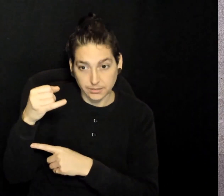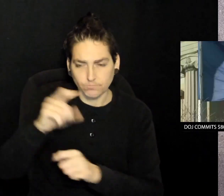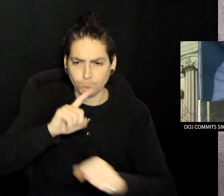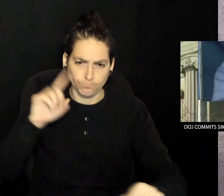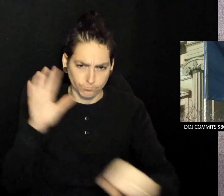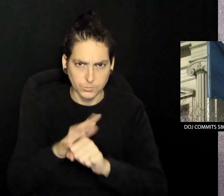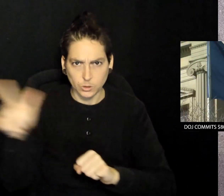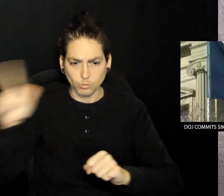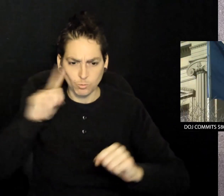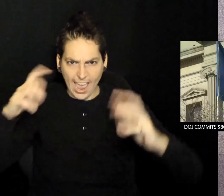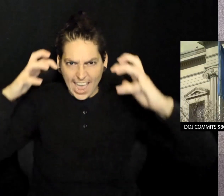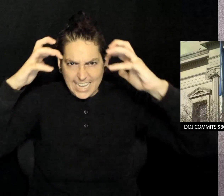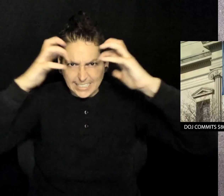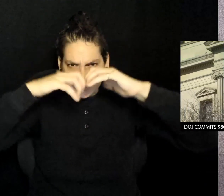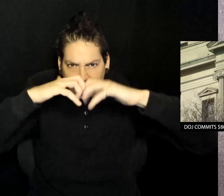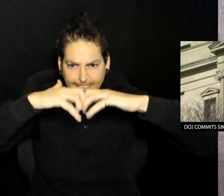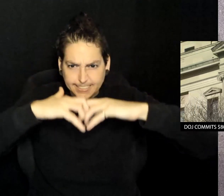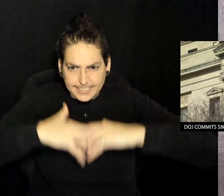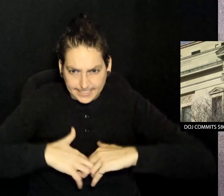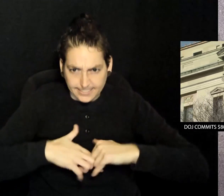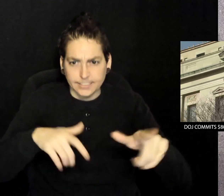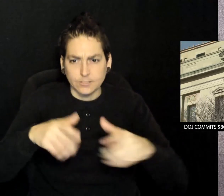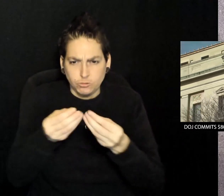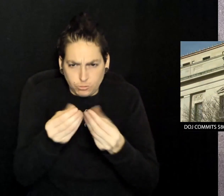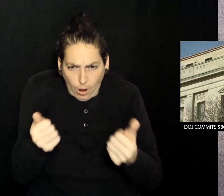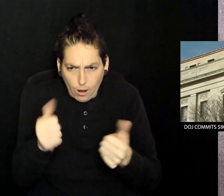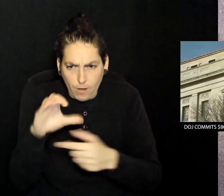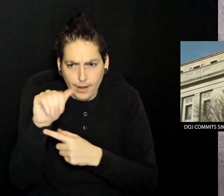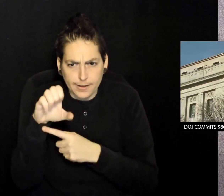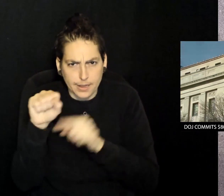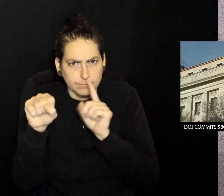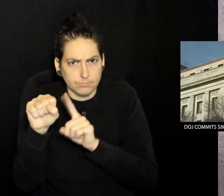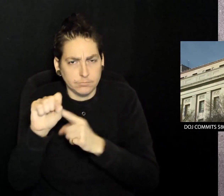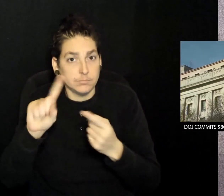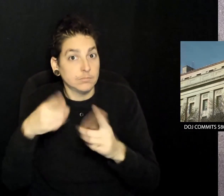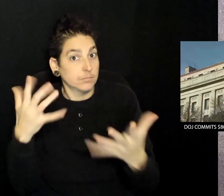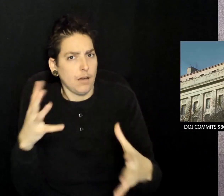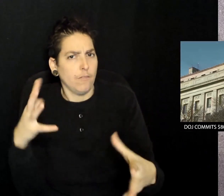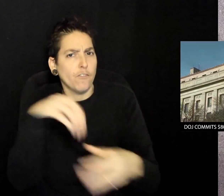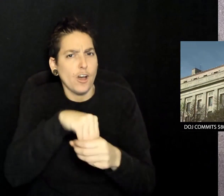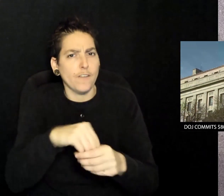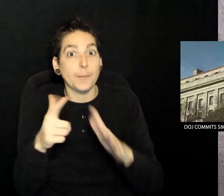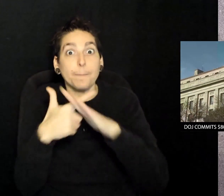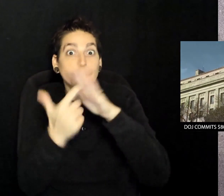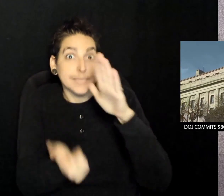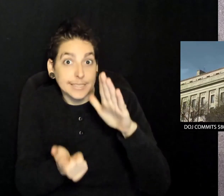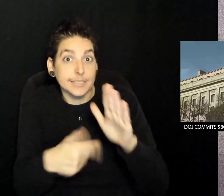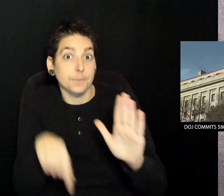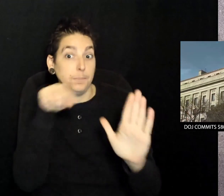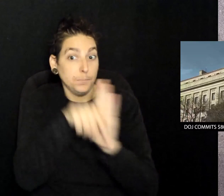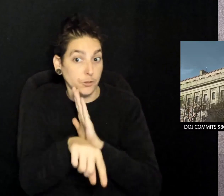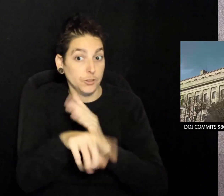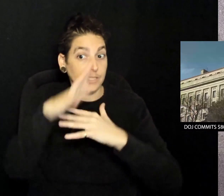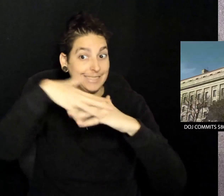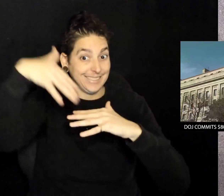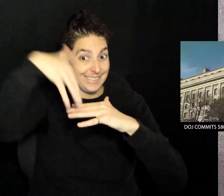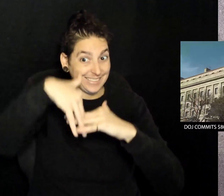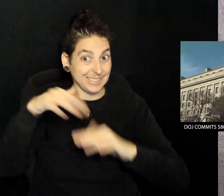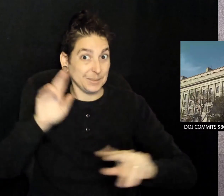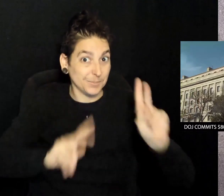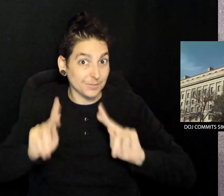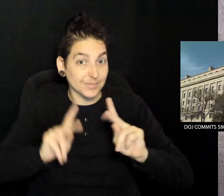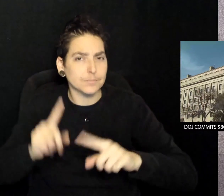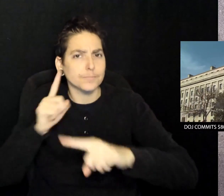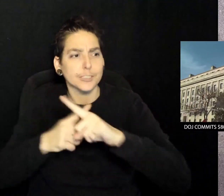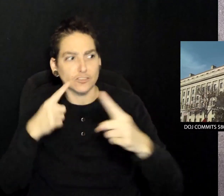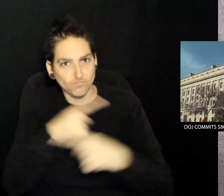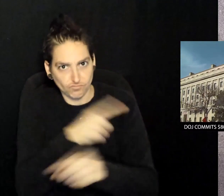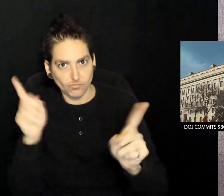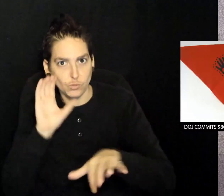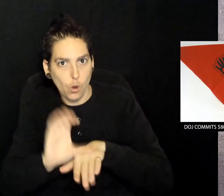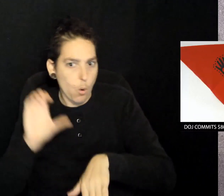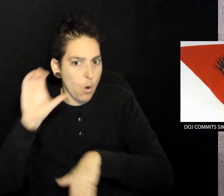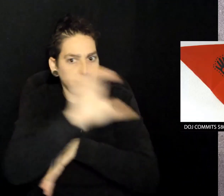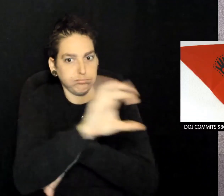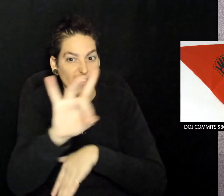thieves can sell the items easily the Department of Justice is promising to